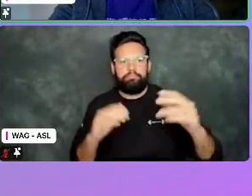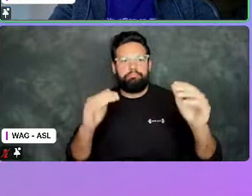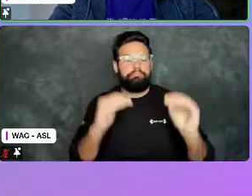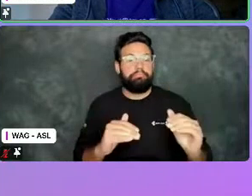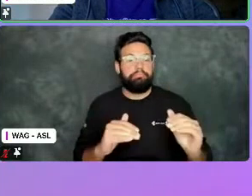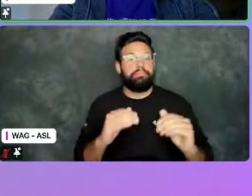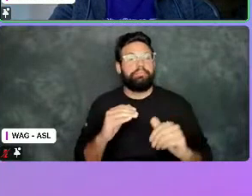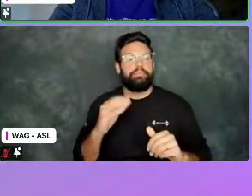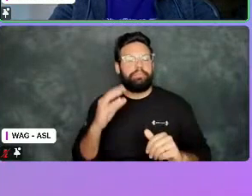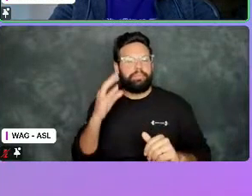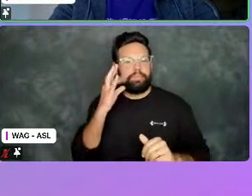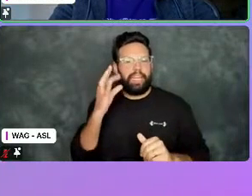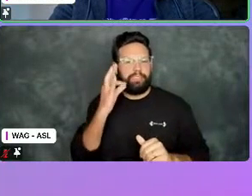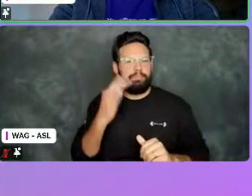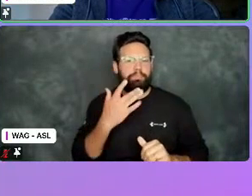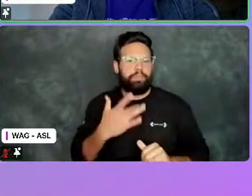autofill list expanded. Luna